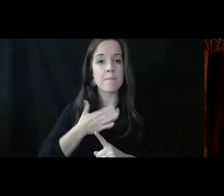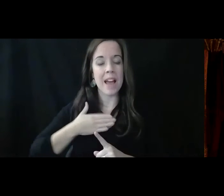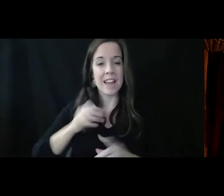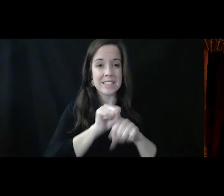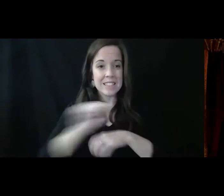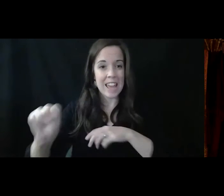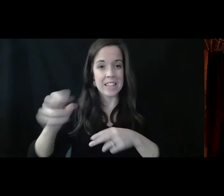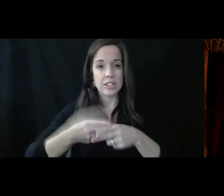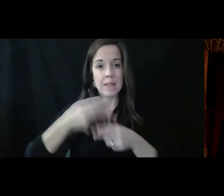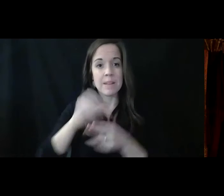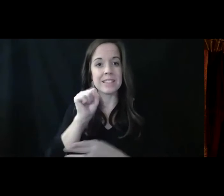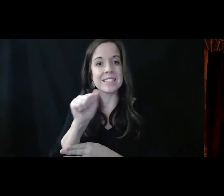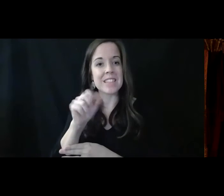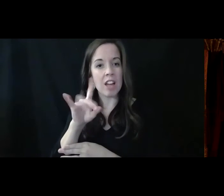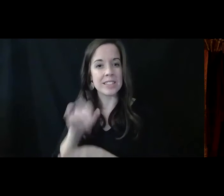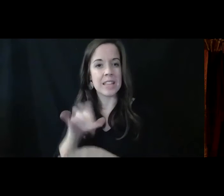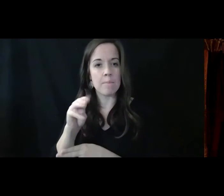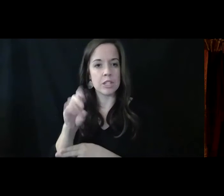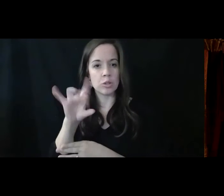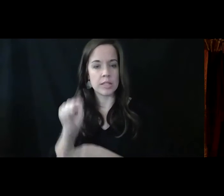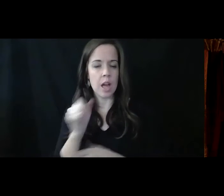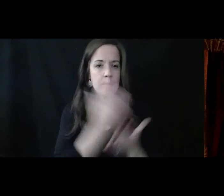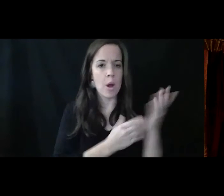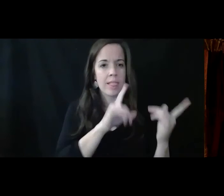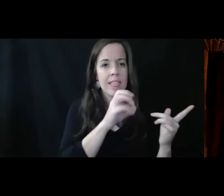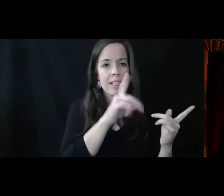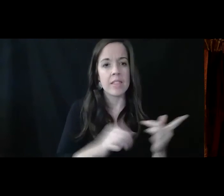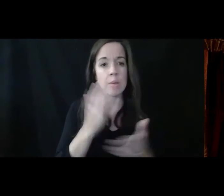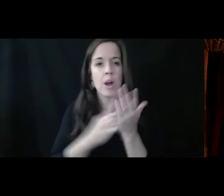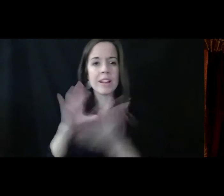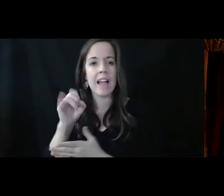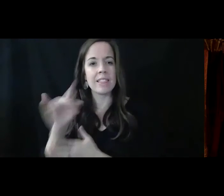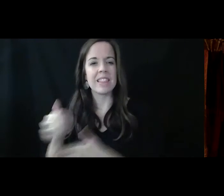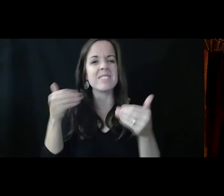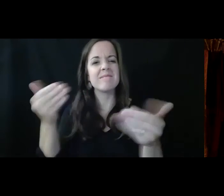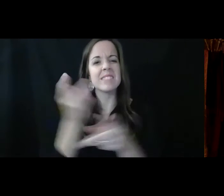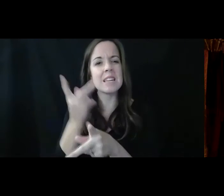part Lilith part calla lily // keep your heteronormative birds & bees // give me